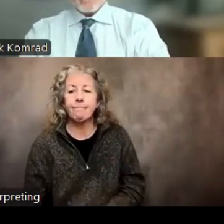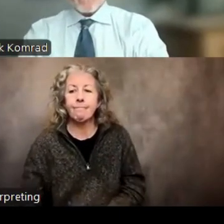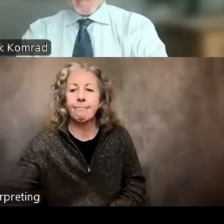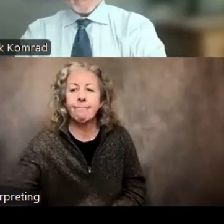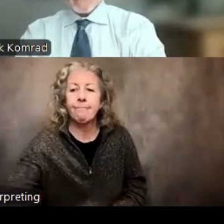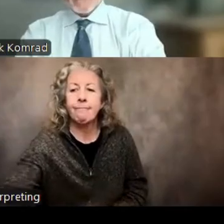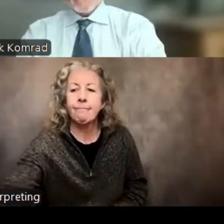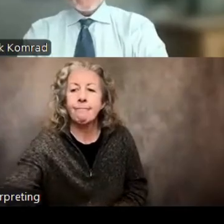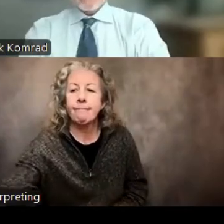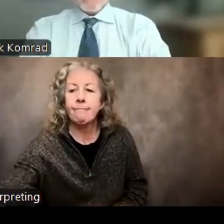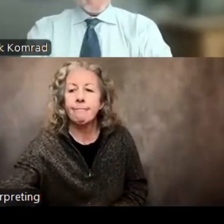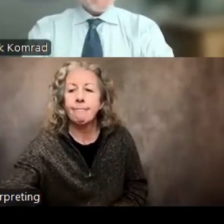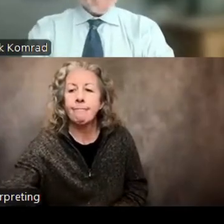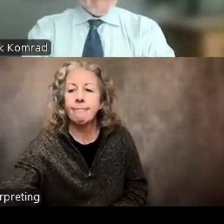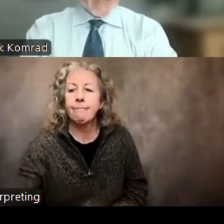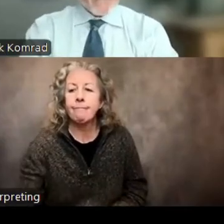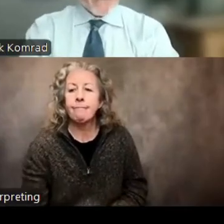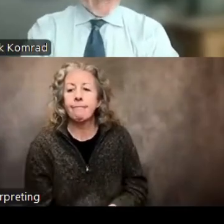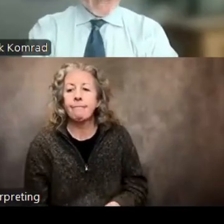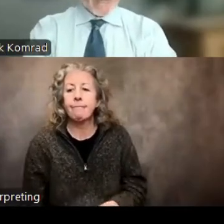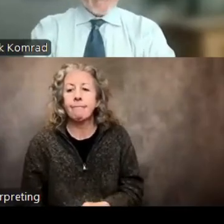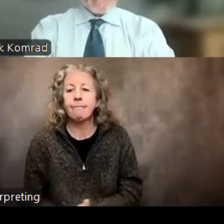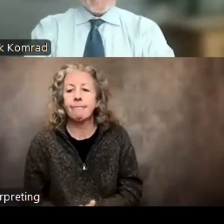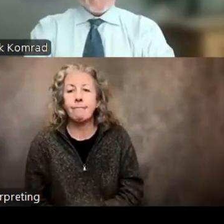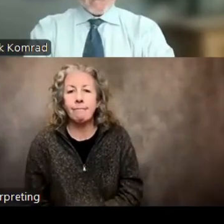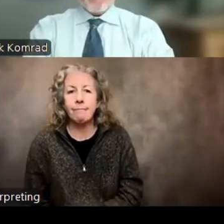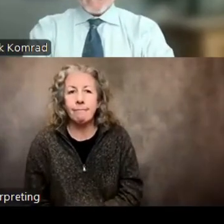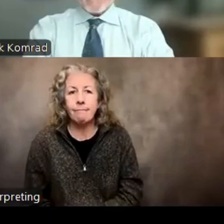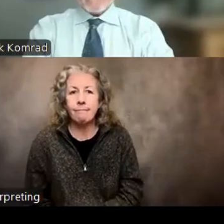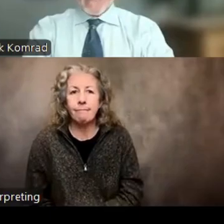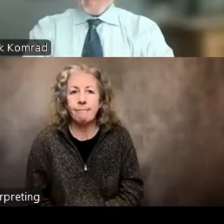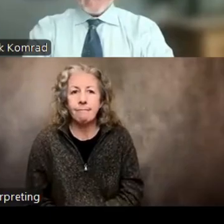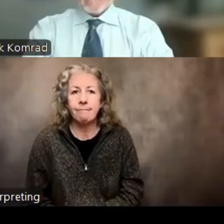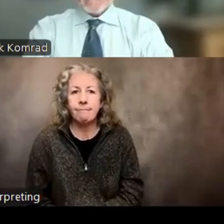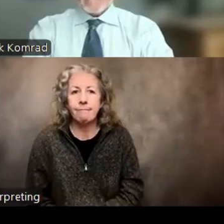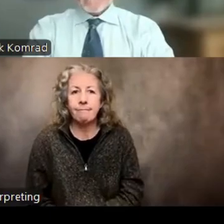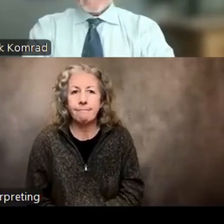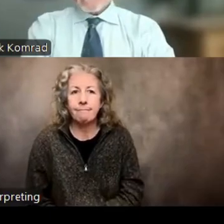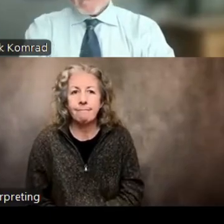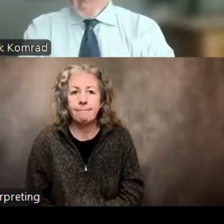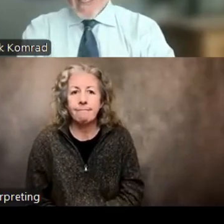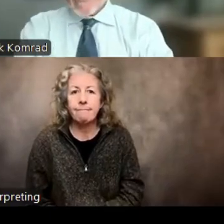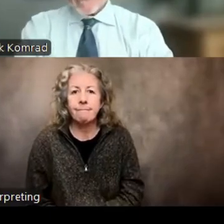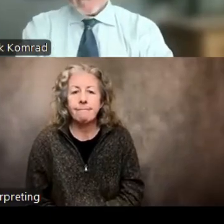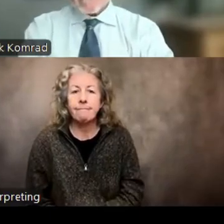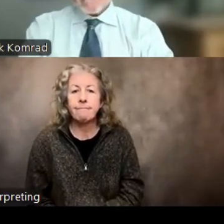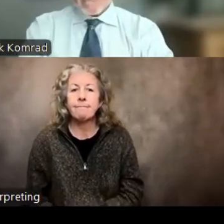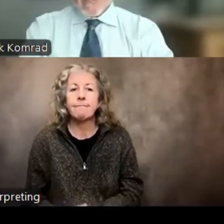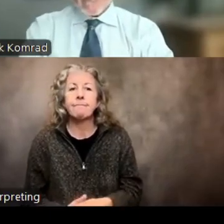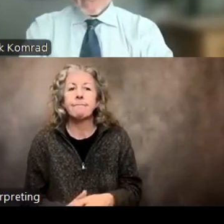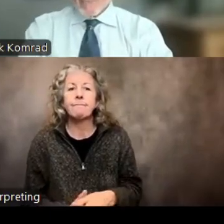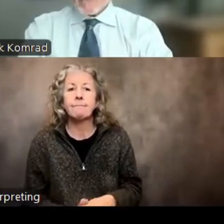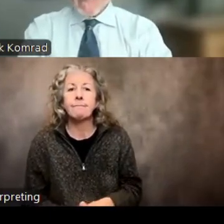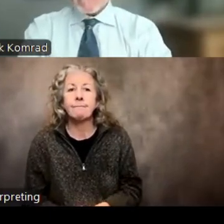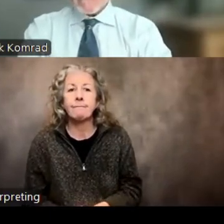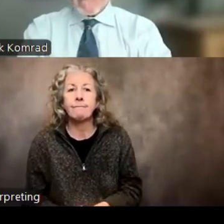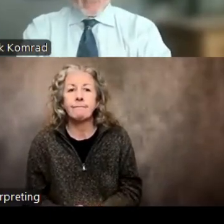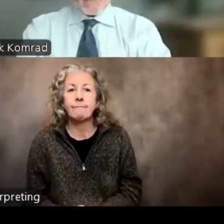profession. We need to care for the dying, not make them dead when psychiatrists, as in Holland, undertake to kill their